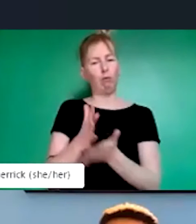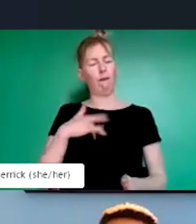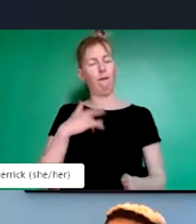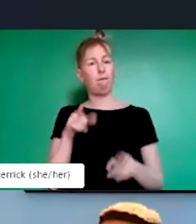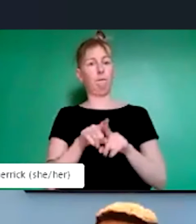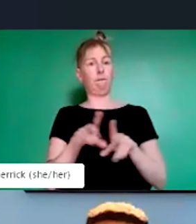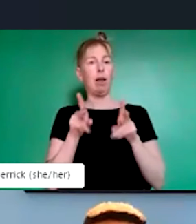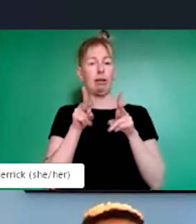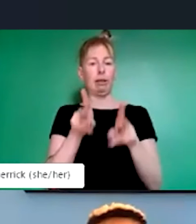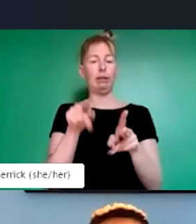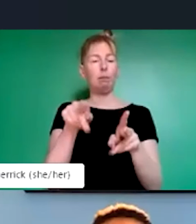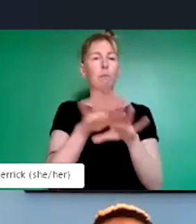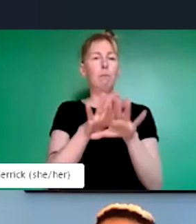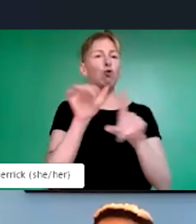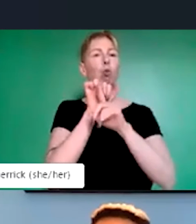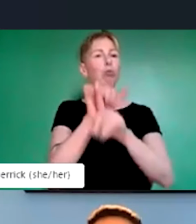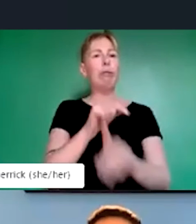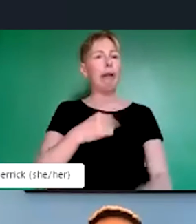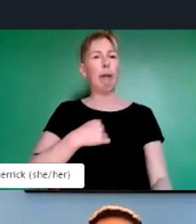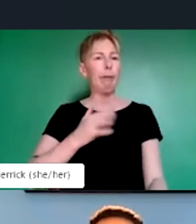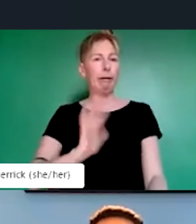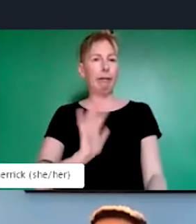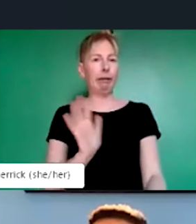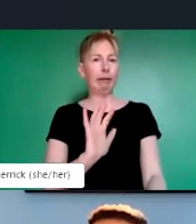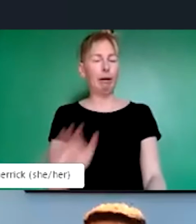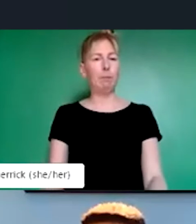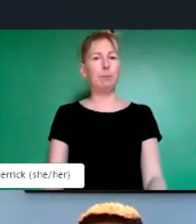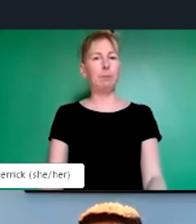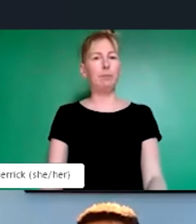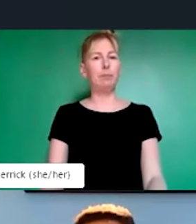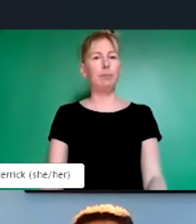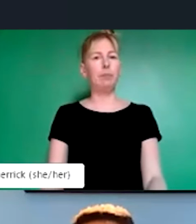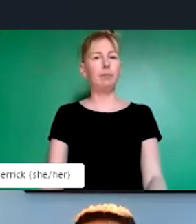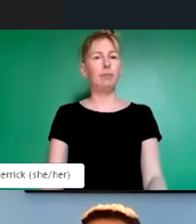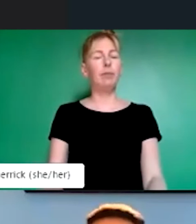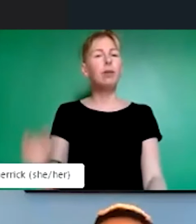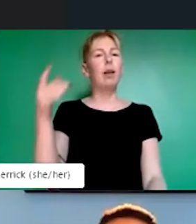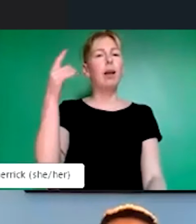whatsoever, there isn't, I don't have healthcare through that system.